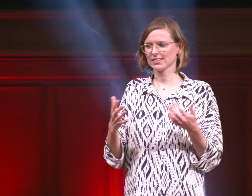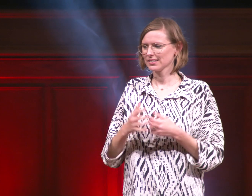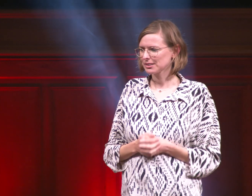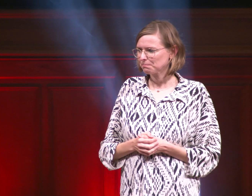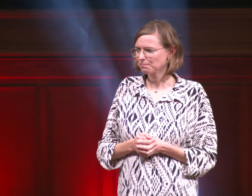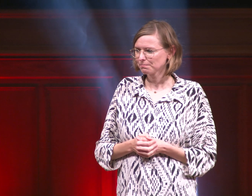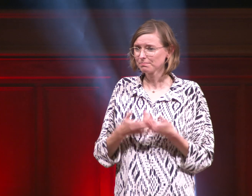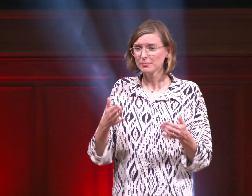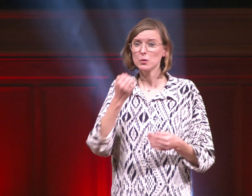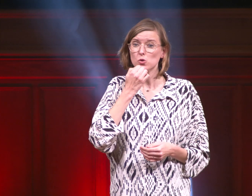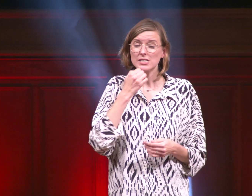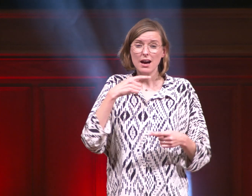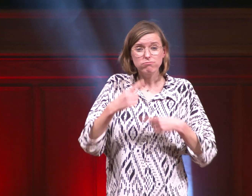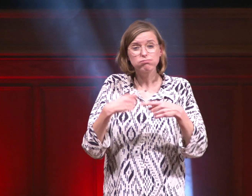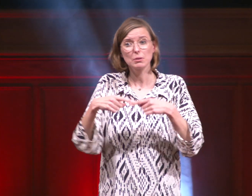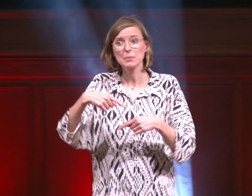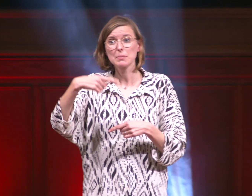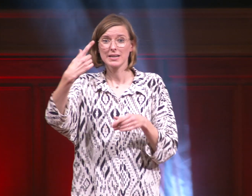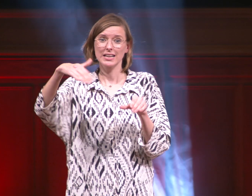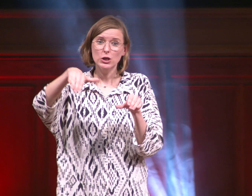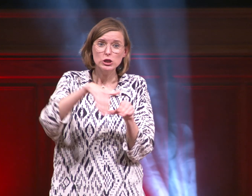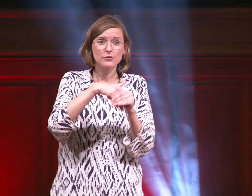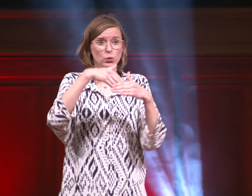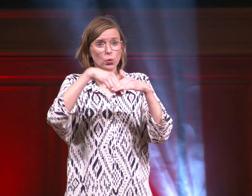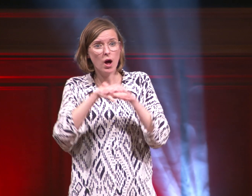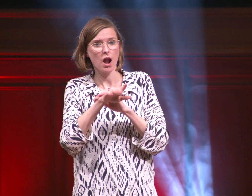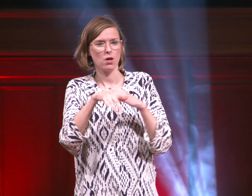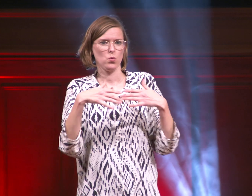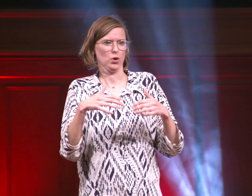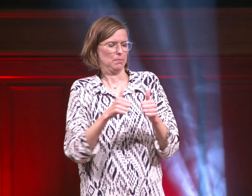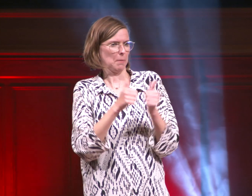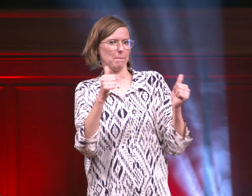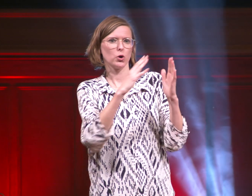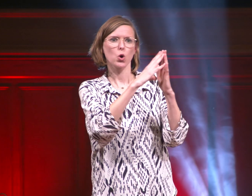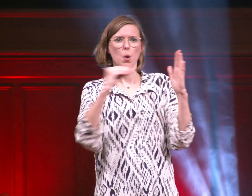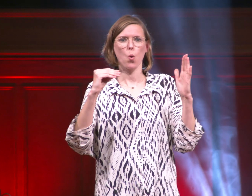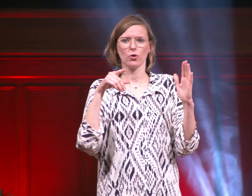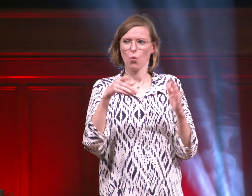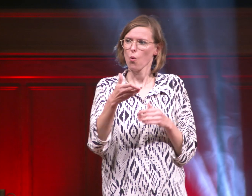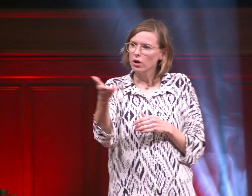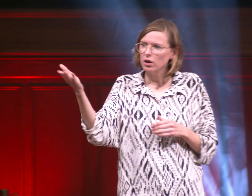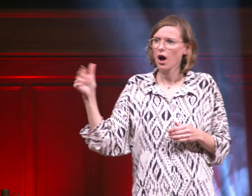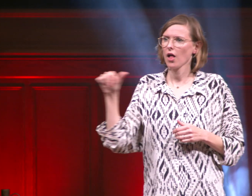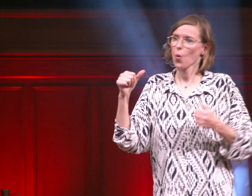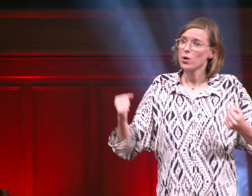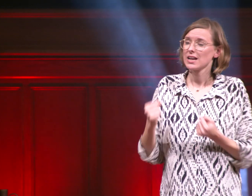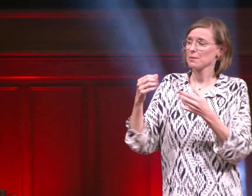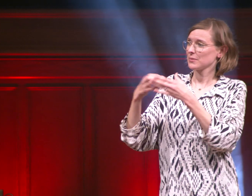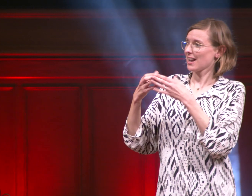that is, they should be inspiring. And I think that when museums become more inclusive and accessible,